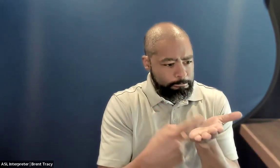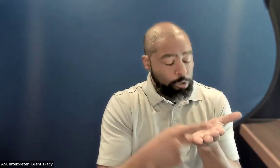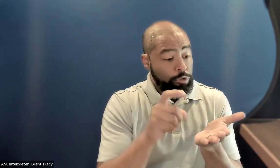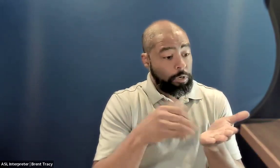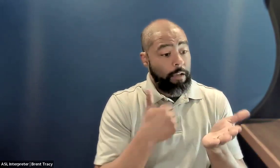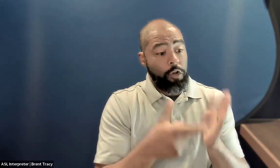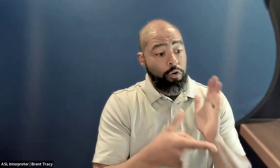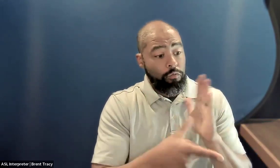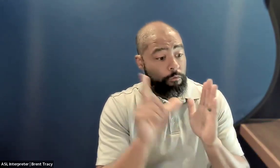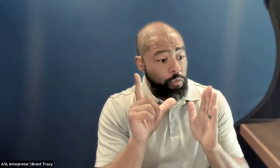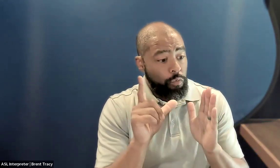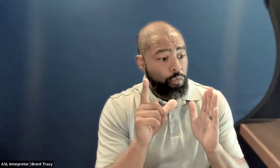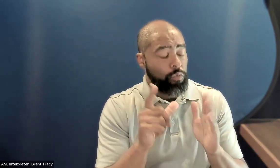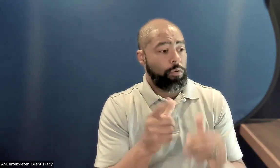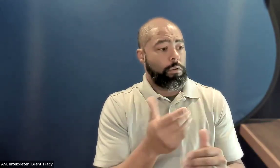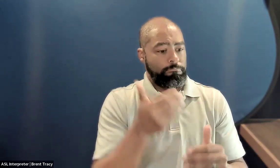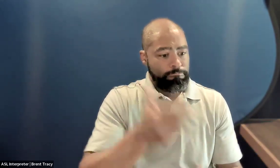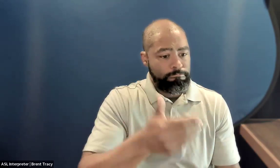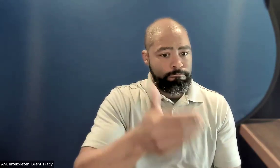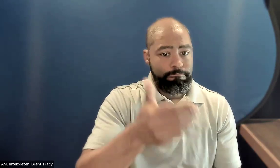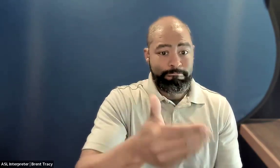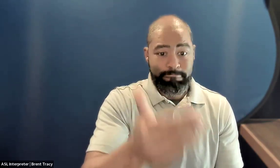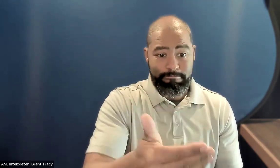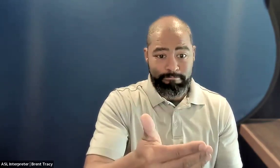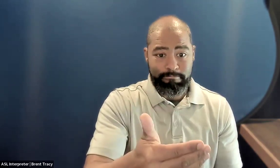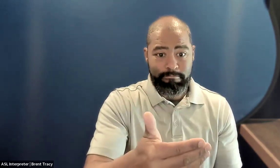So that would be in regulation related to forest clearing,